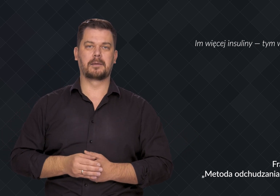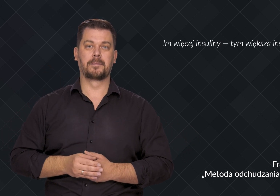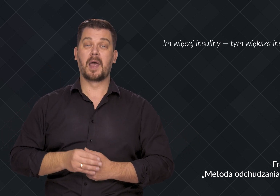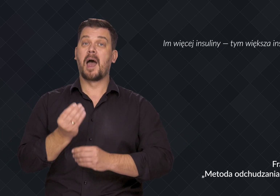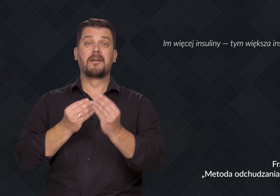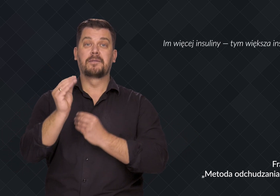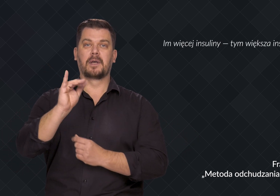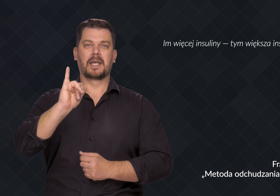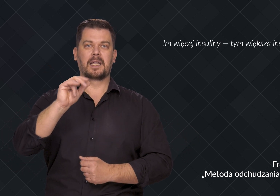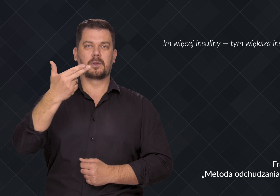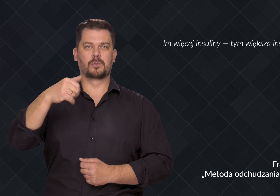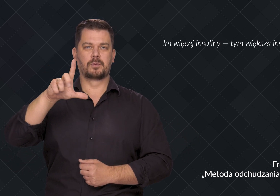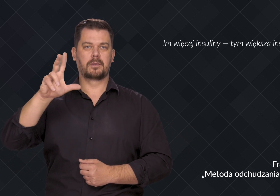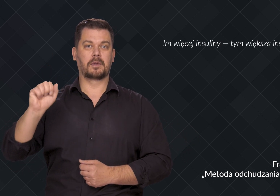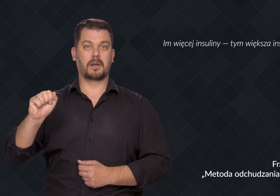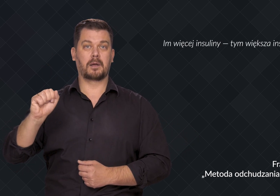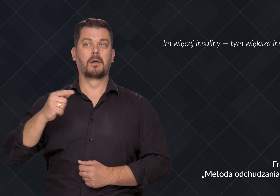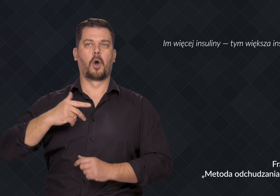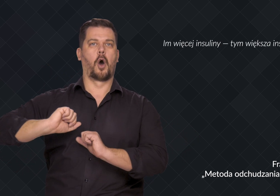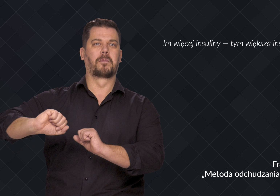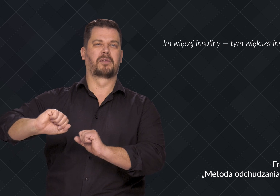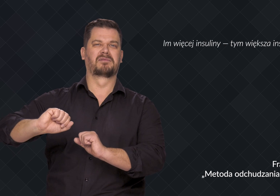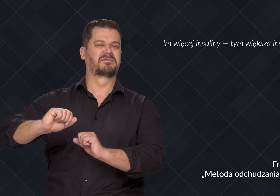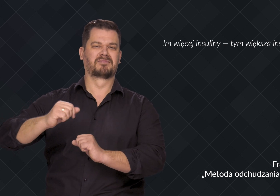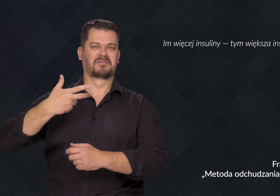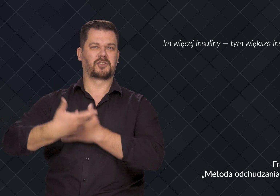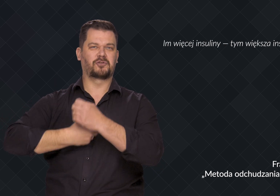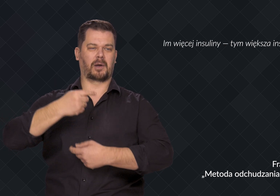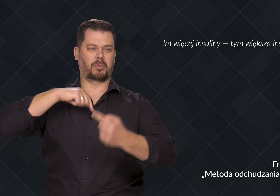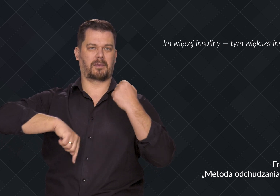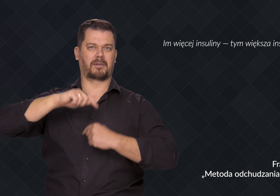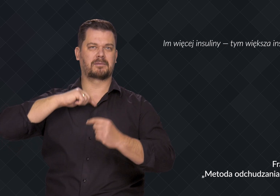The more insulin, the more insulin resistance.